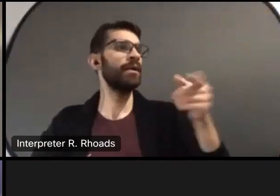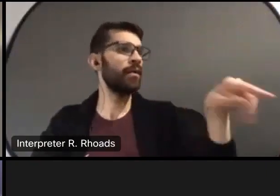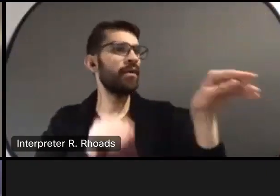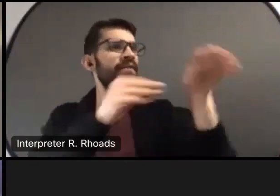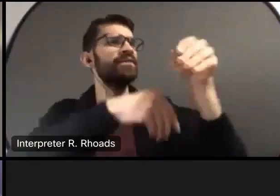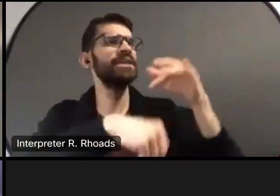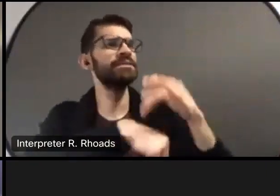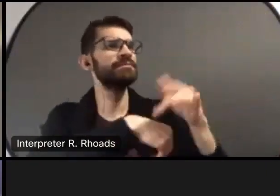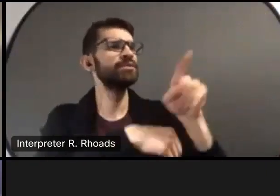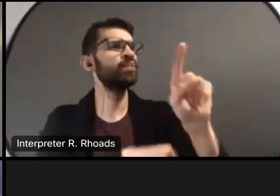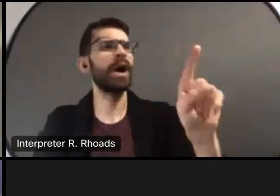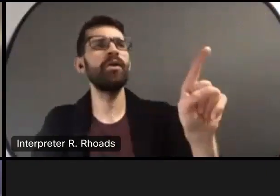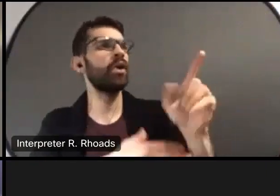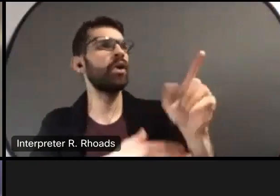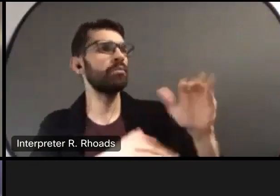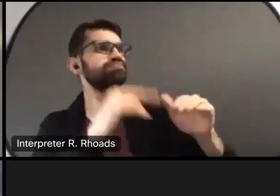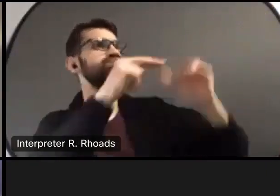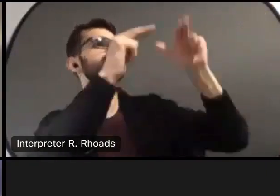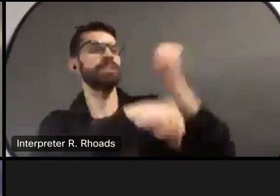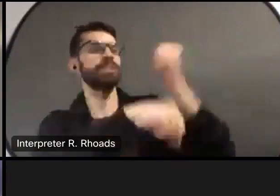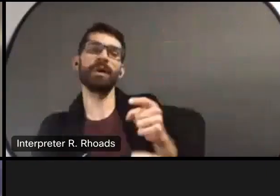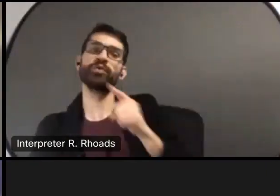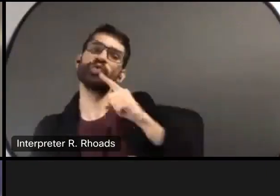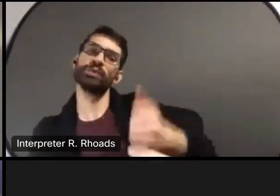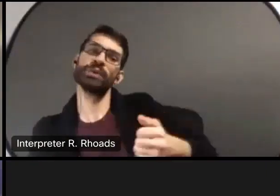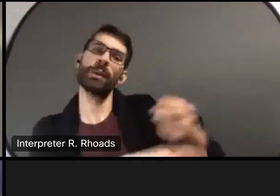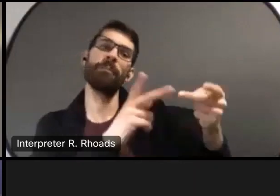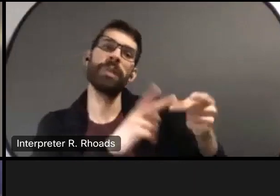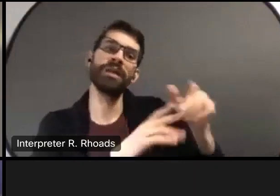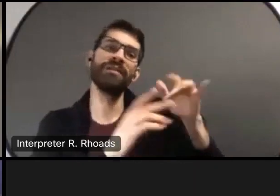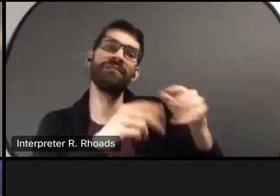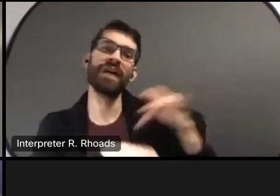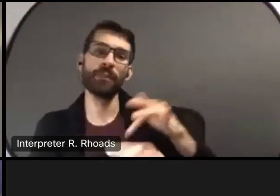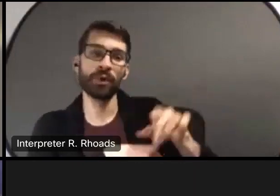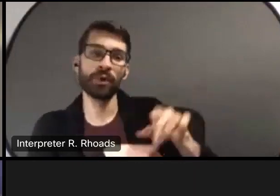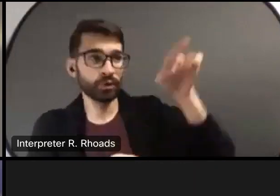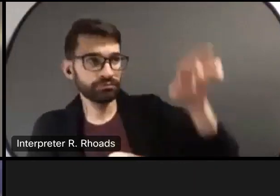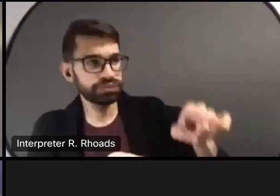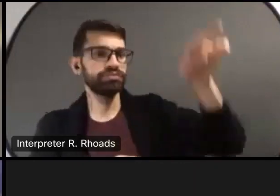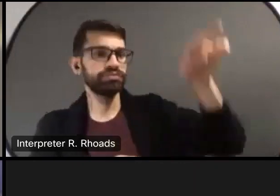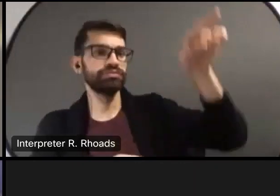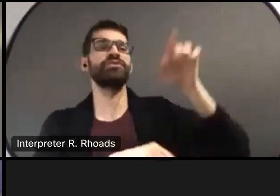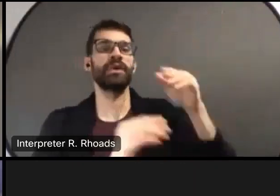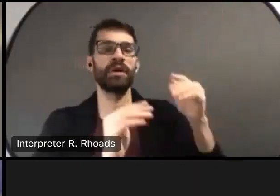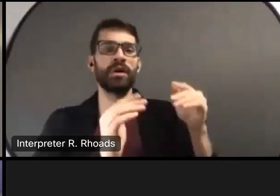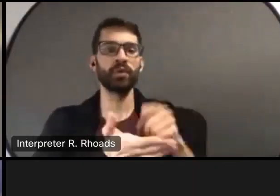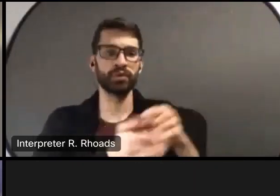new development. So that's an option as well. (Campbell) Yeah, that's actually one that I had